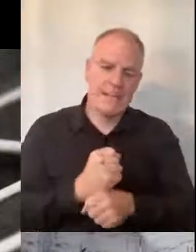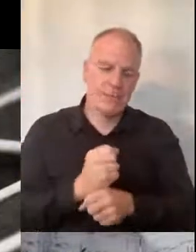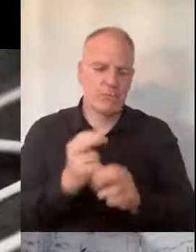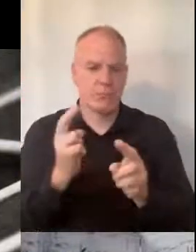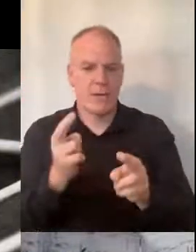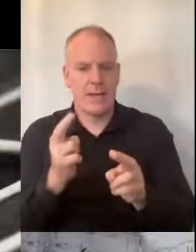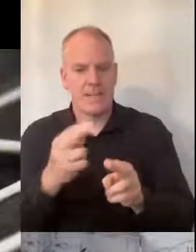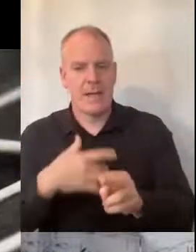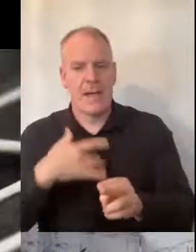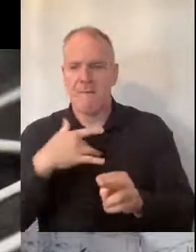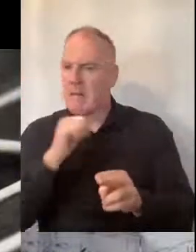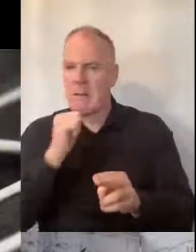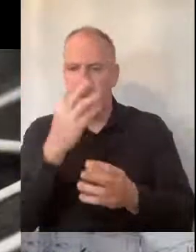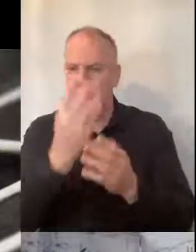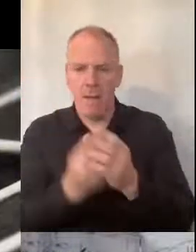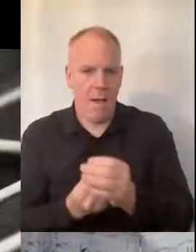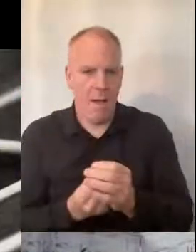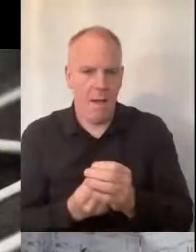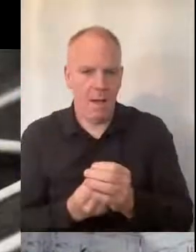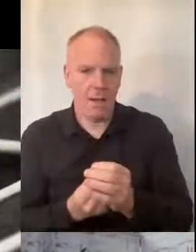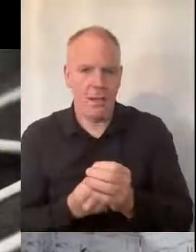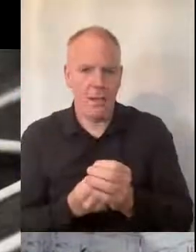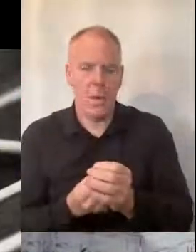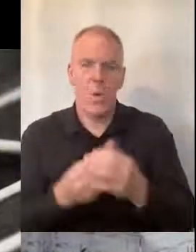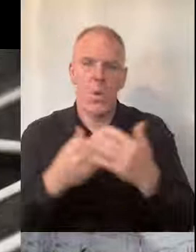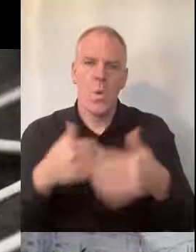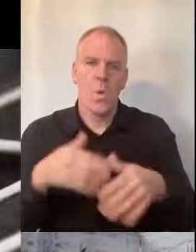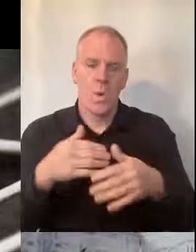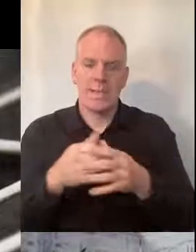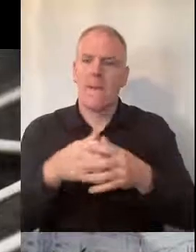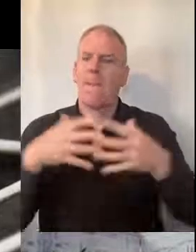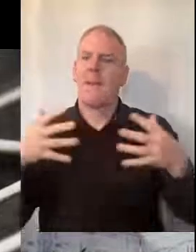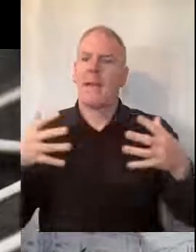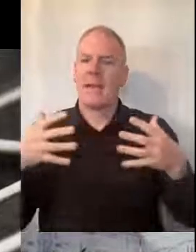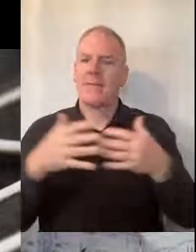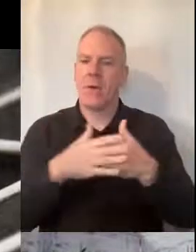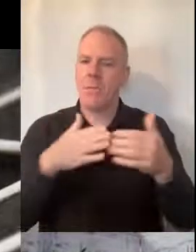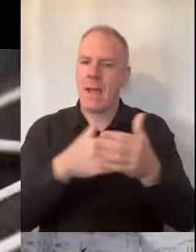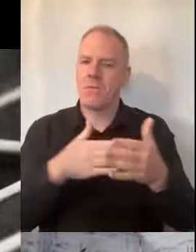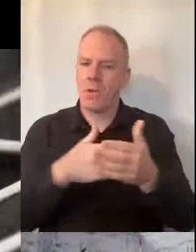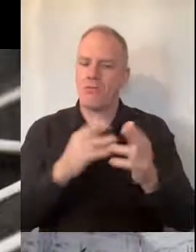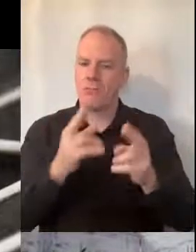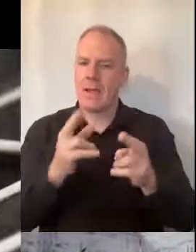Feeling you don't belong, it's huge. It's really, really. You know from for various groups, mental health.